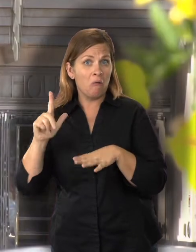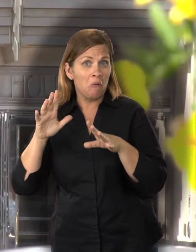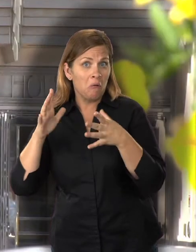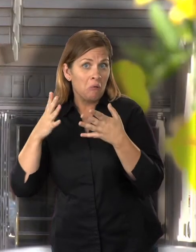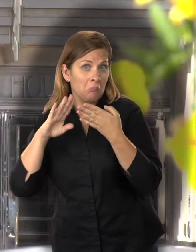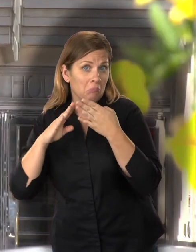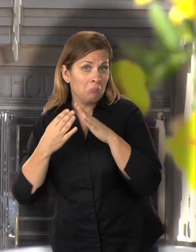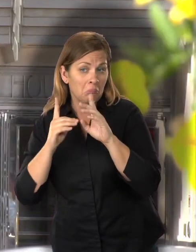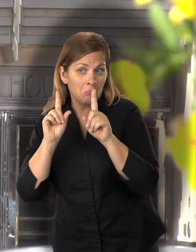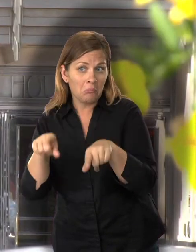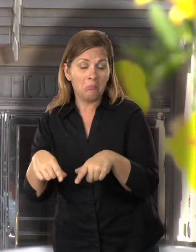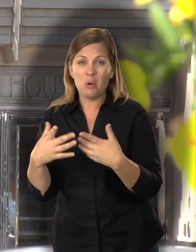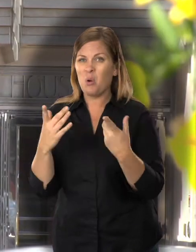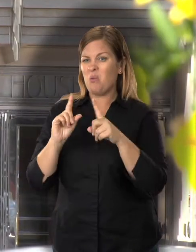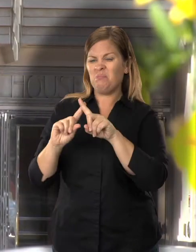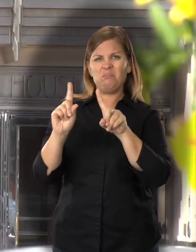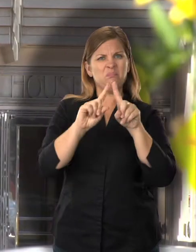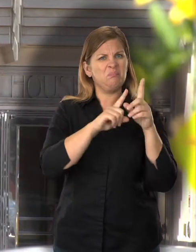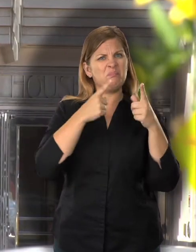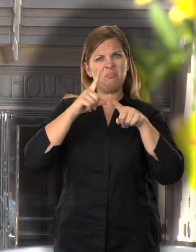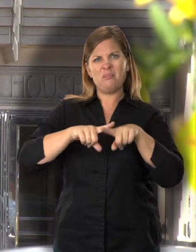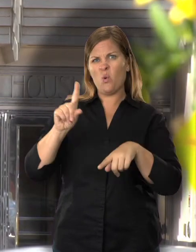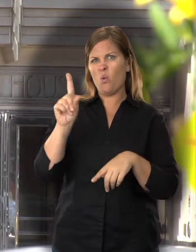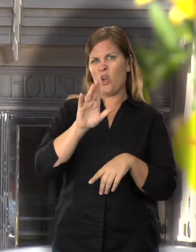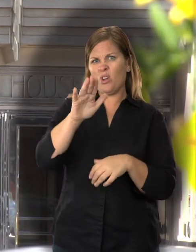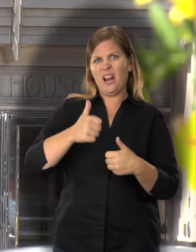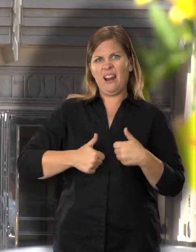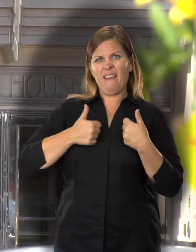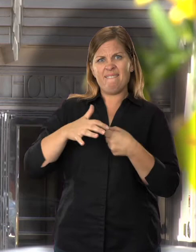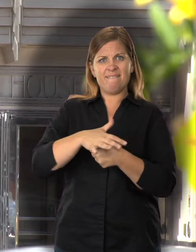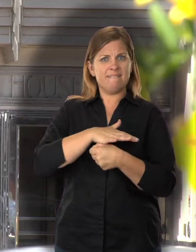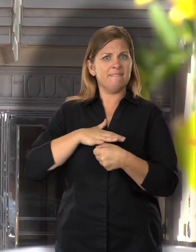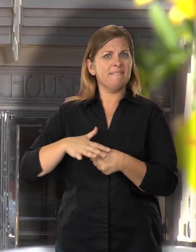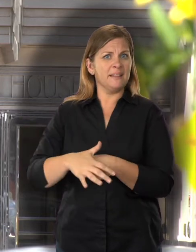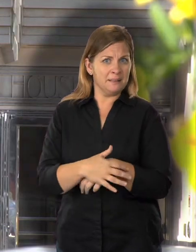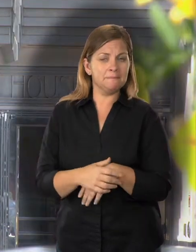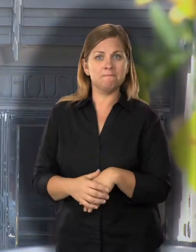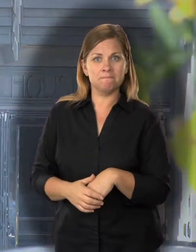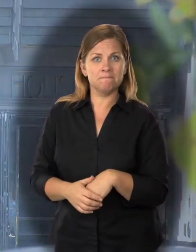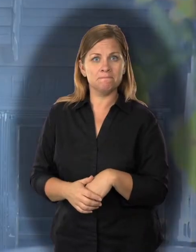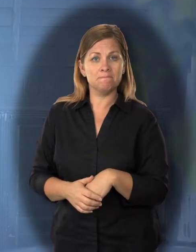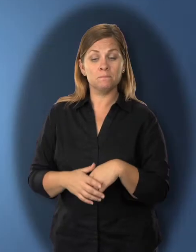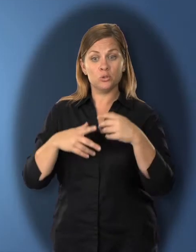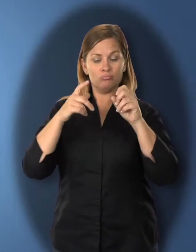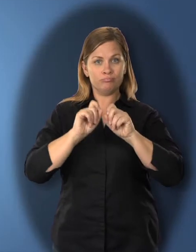Some cities also offer early voting at the city office, but not all.